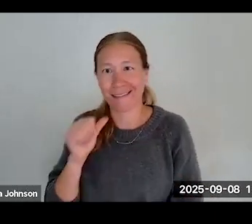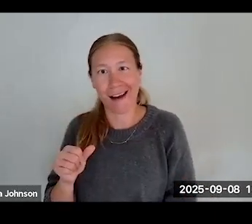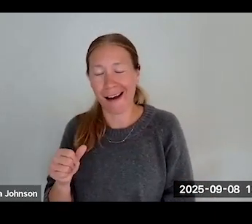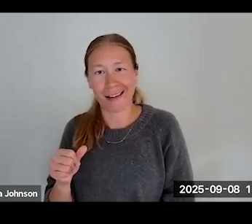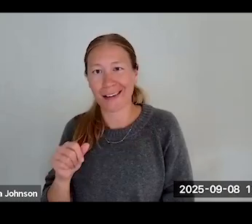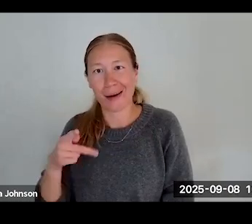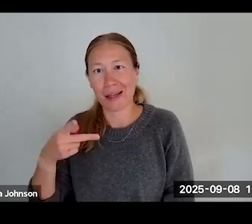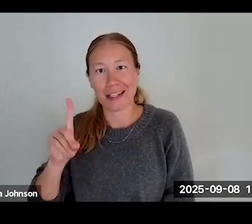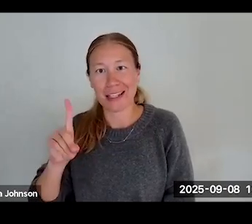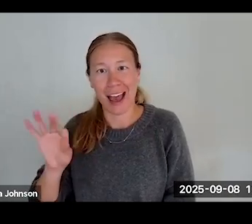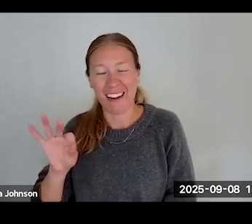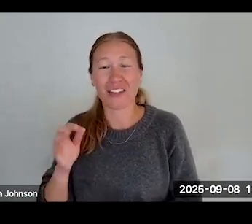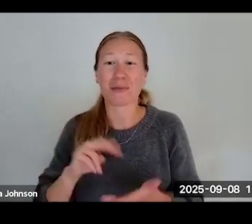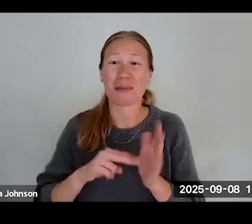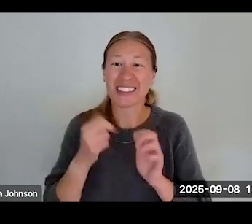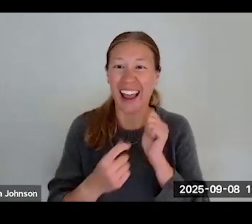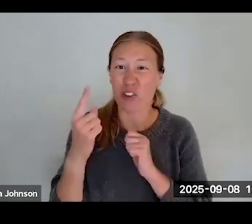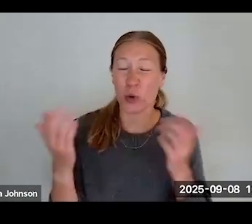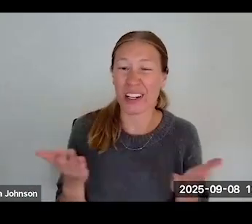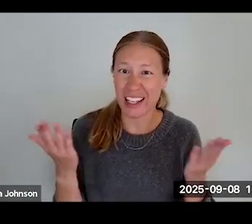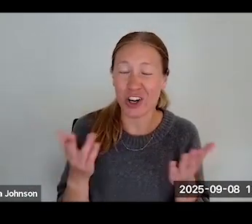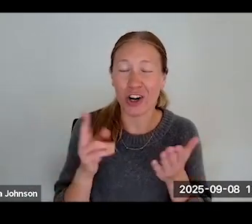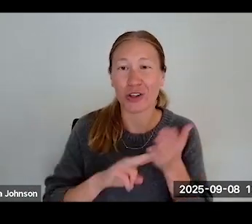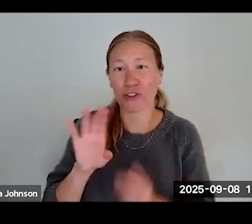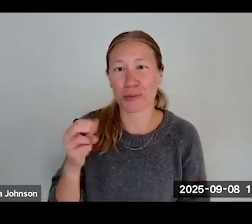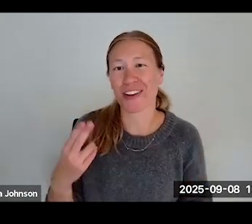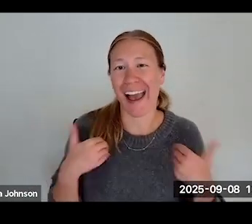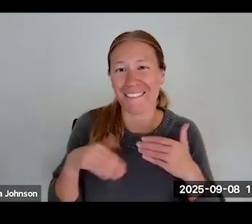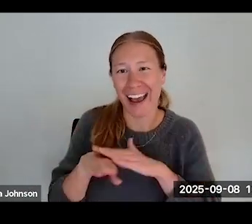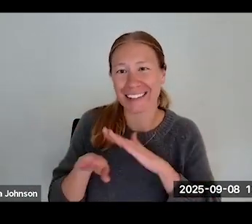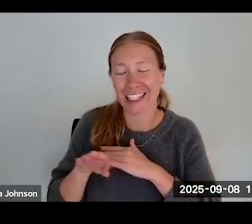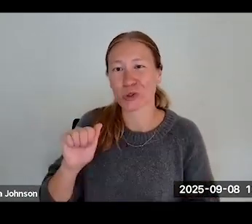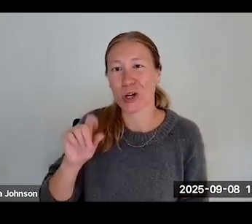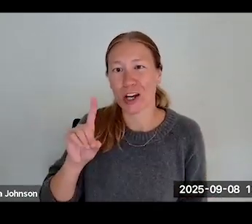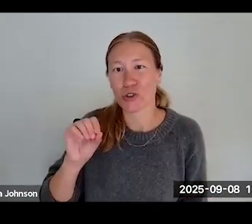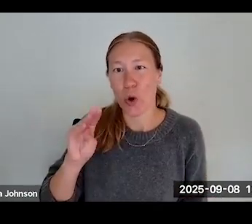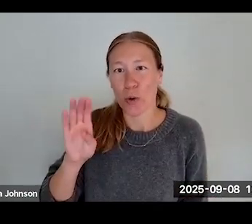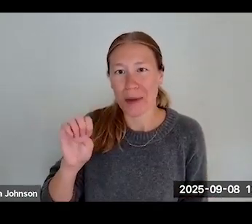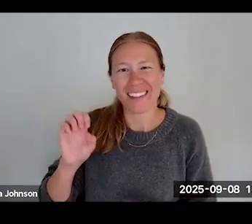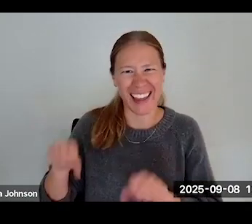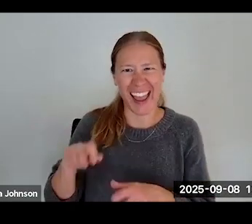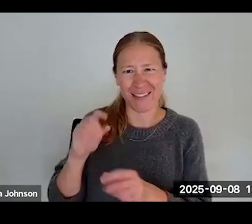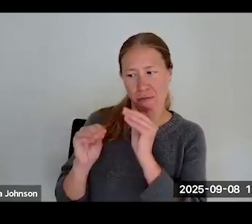because everyone at U of M has access to Adobe Creative Cloud, which allows direct editing and resharing of PDFs.